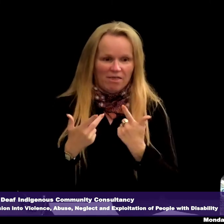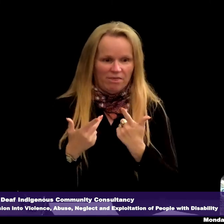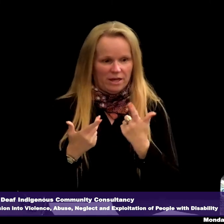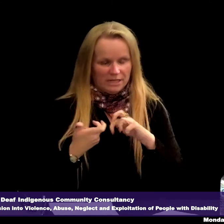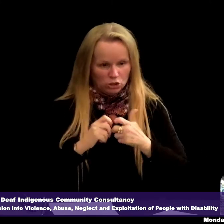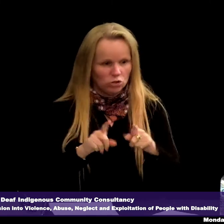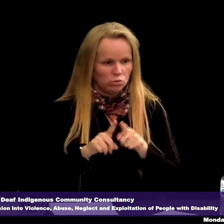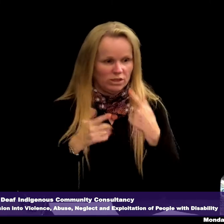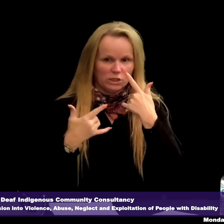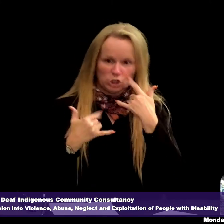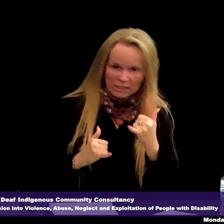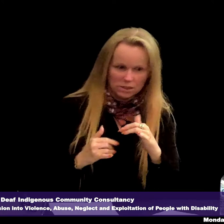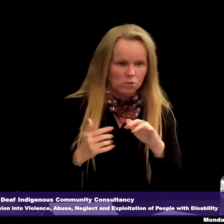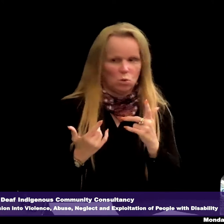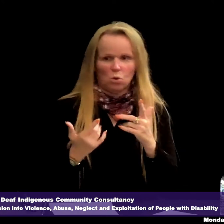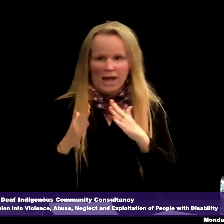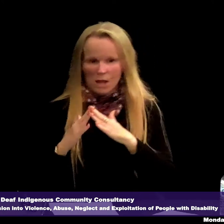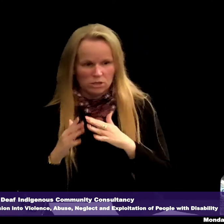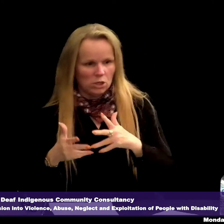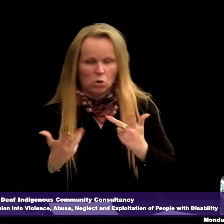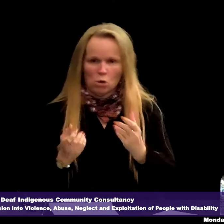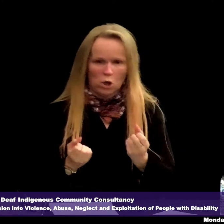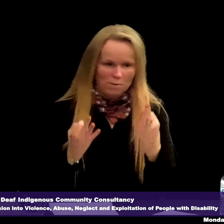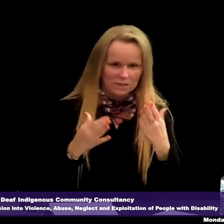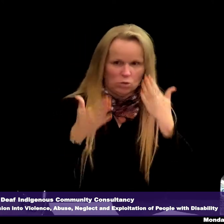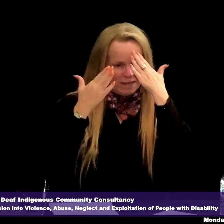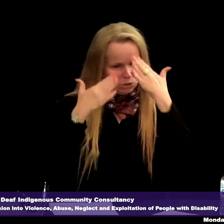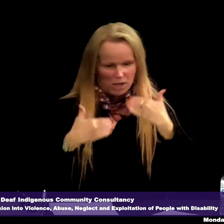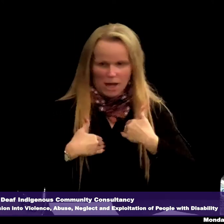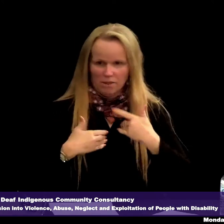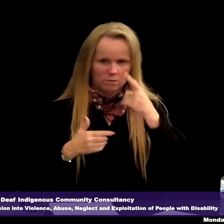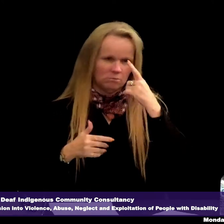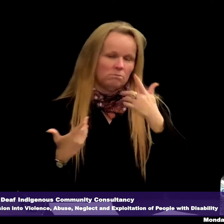People who have other issues with the justice system or with housing, or with